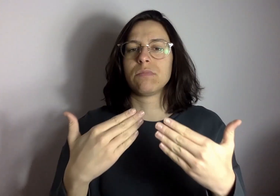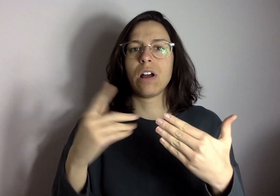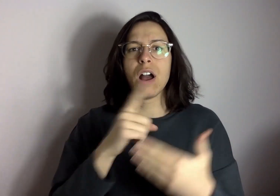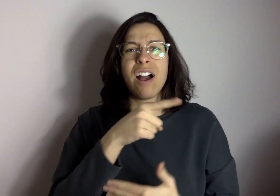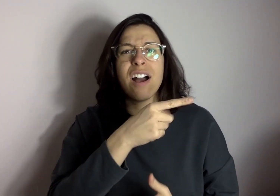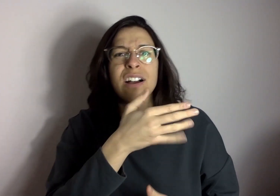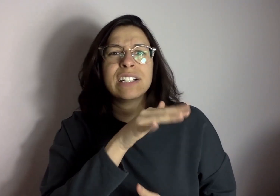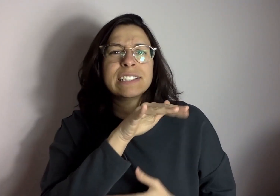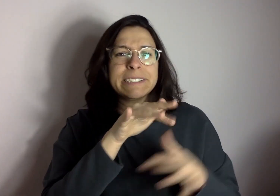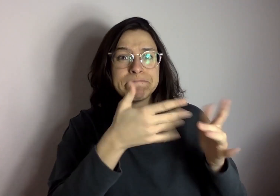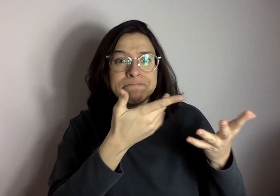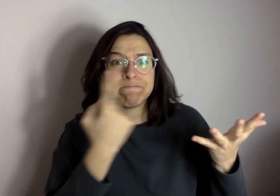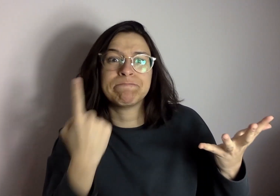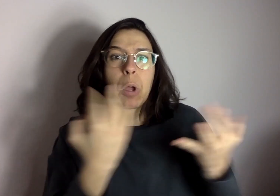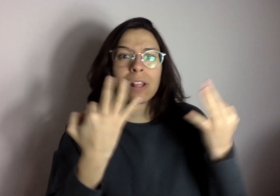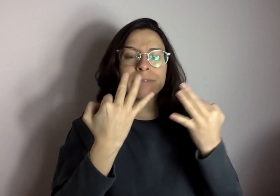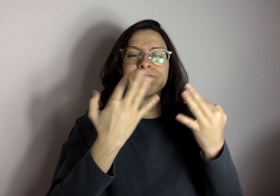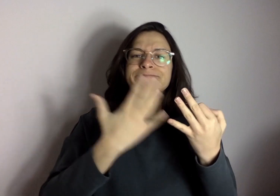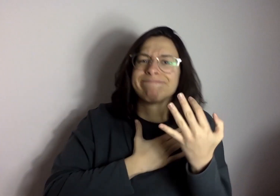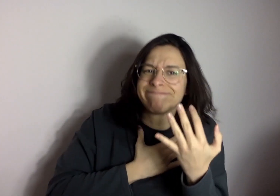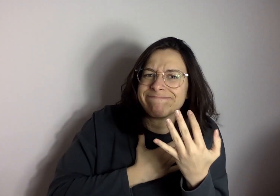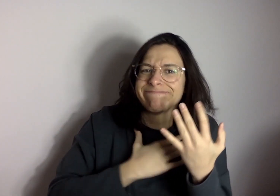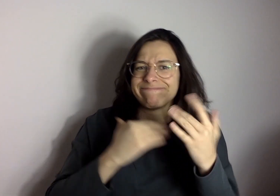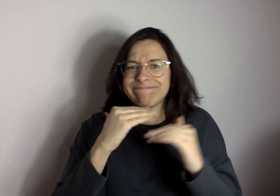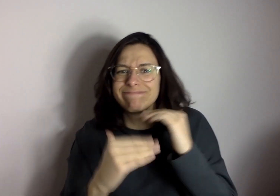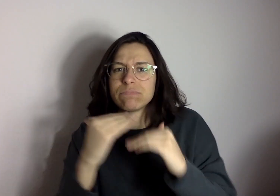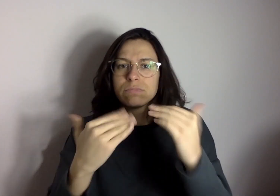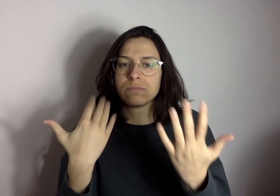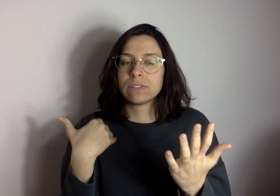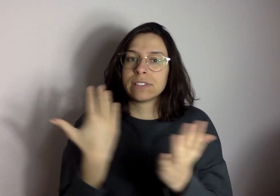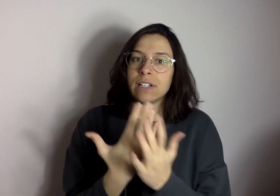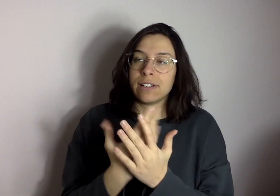But they have doubts or pity us